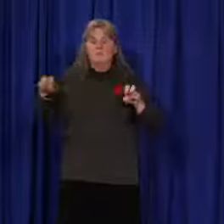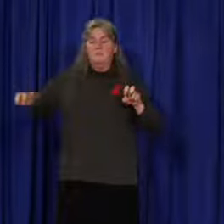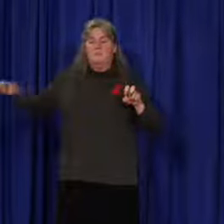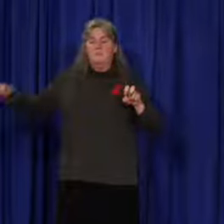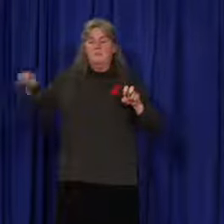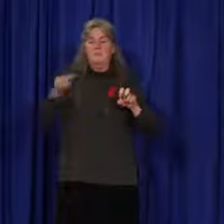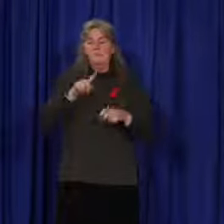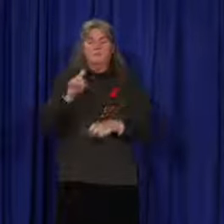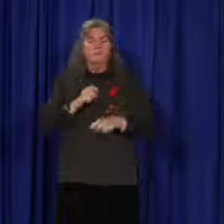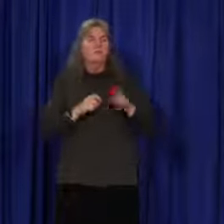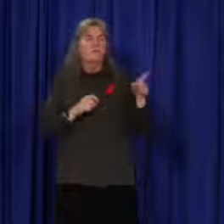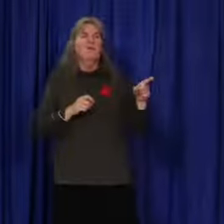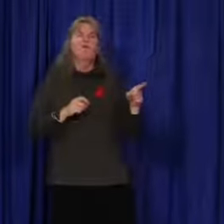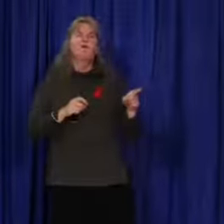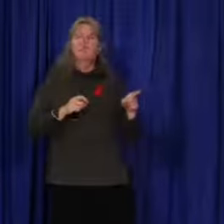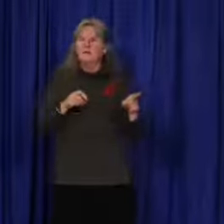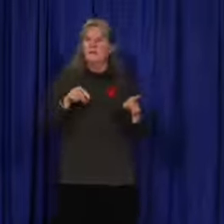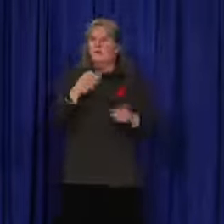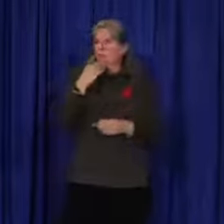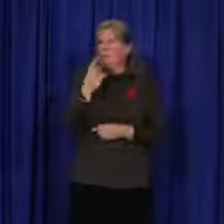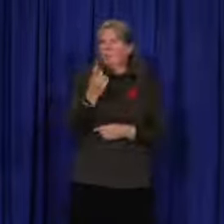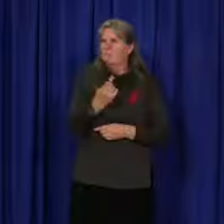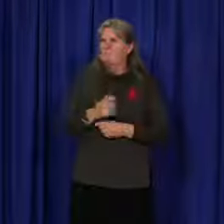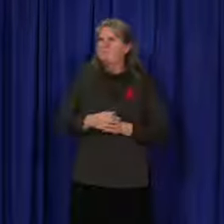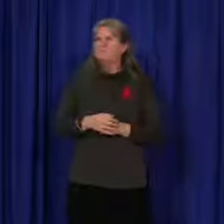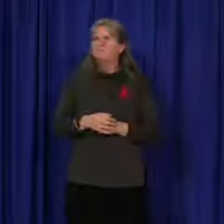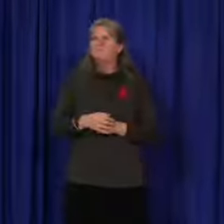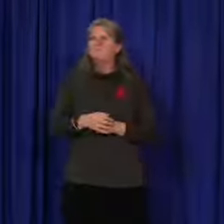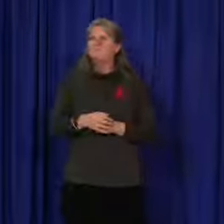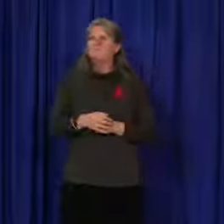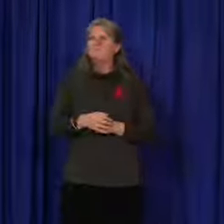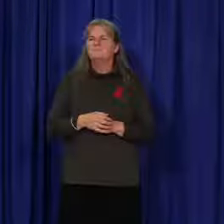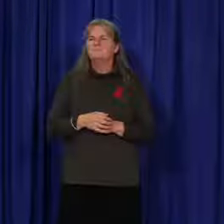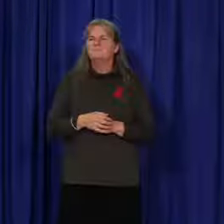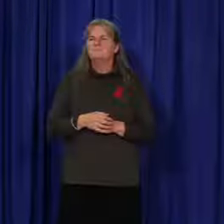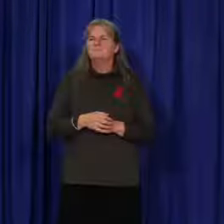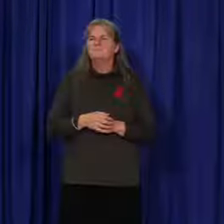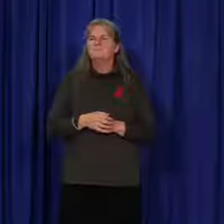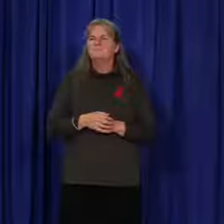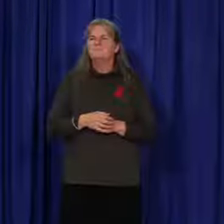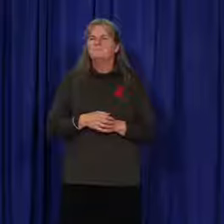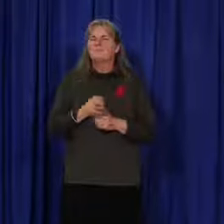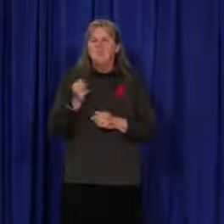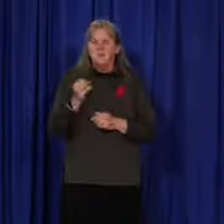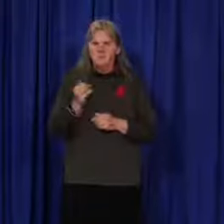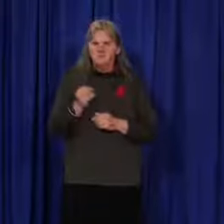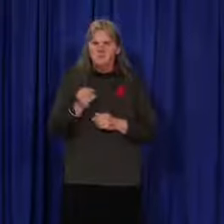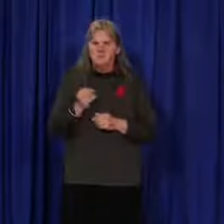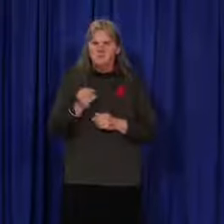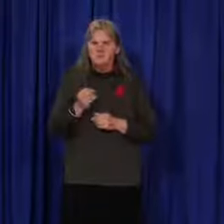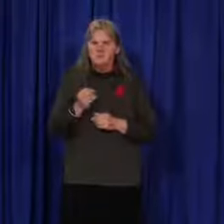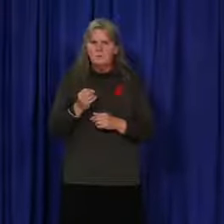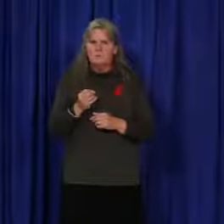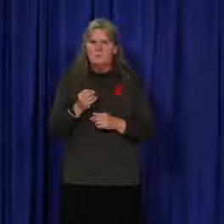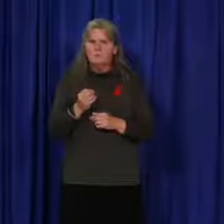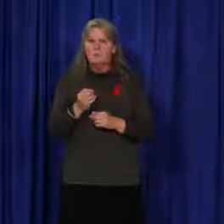For sure. There -- I mean, really if you think of any organized sport that wants to resume, then we